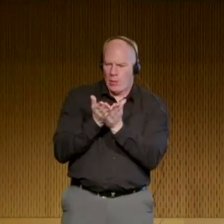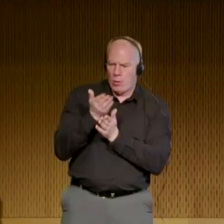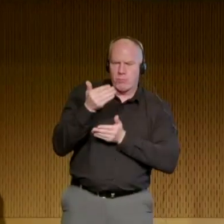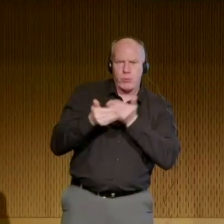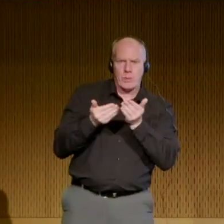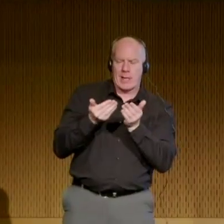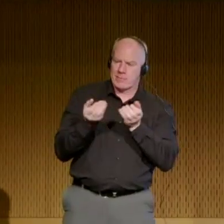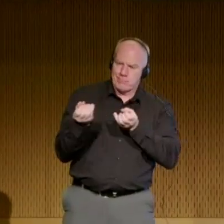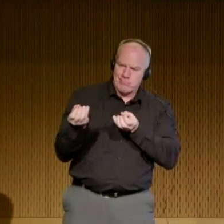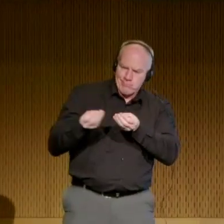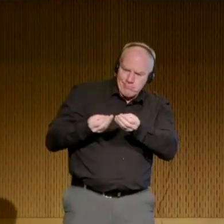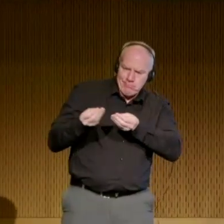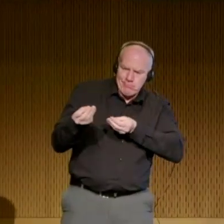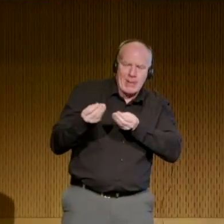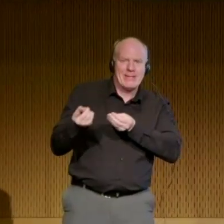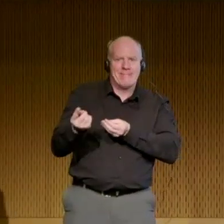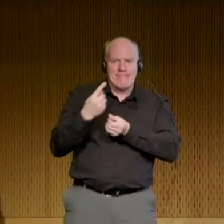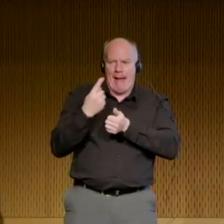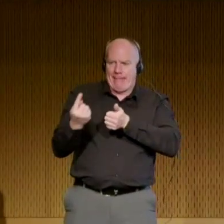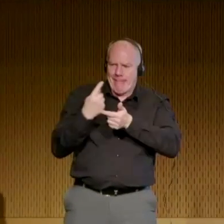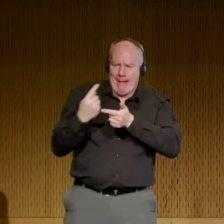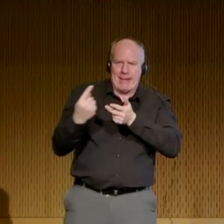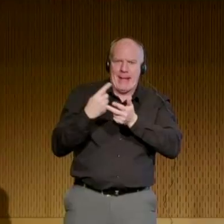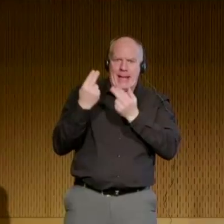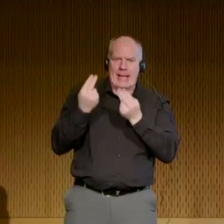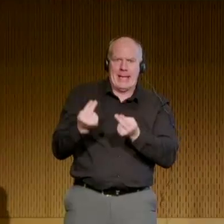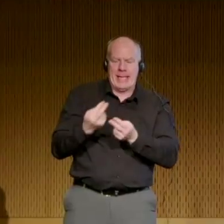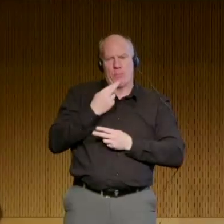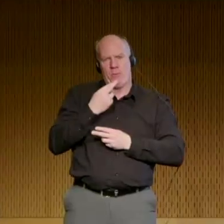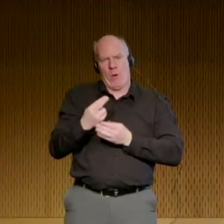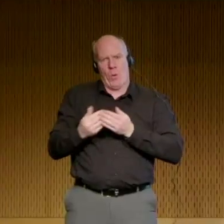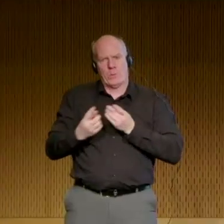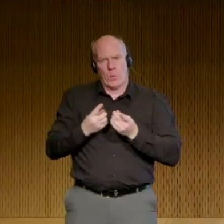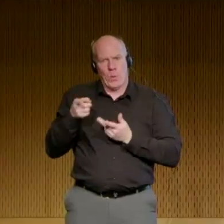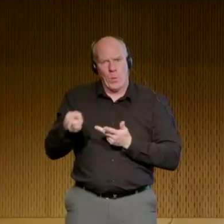it requires them to outline any needs or learning preferences that they might have